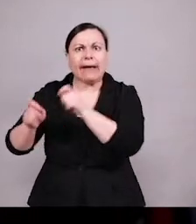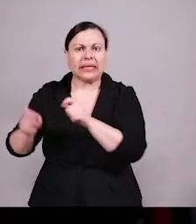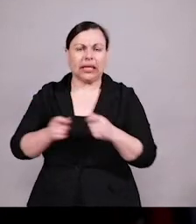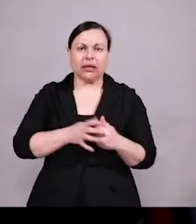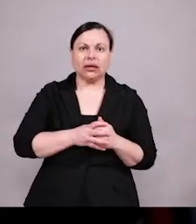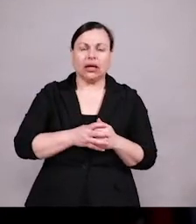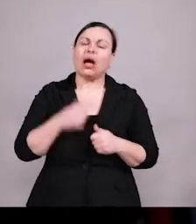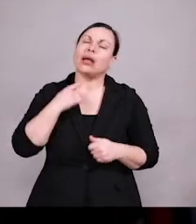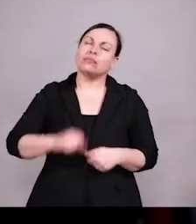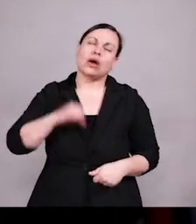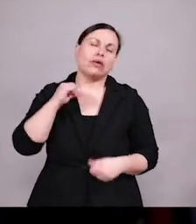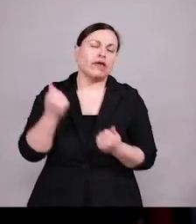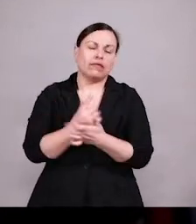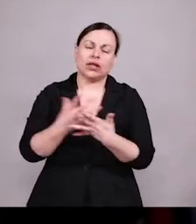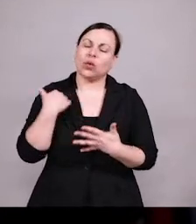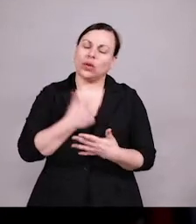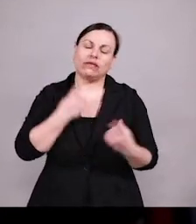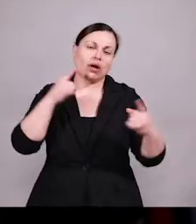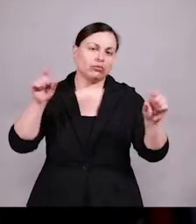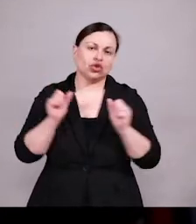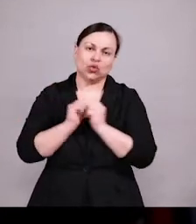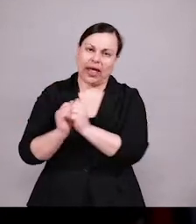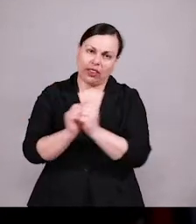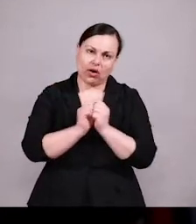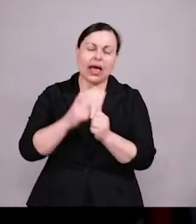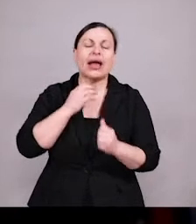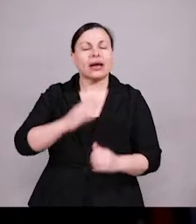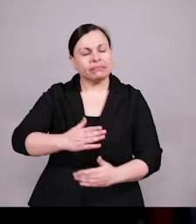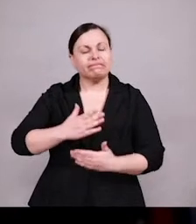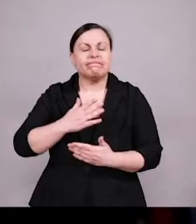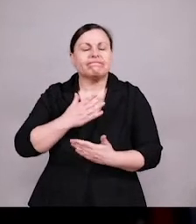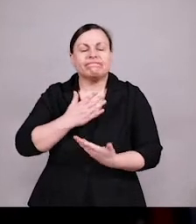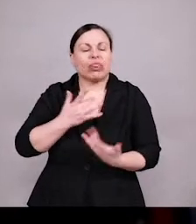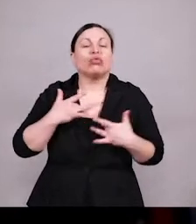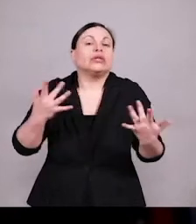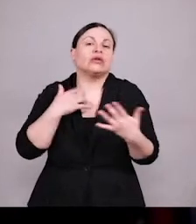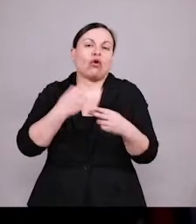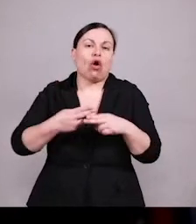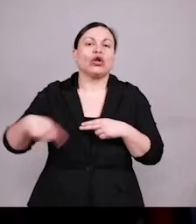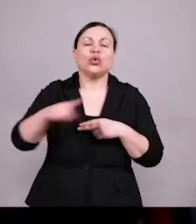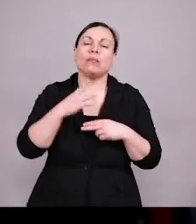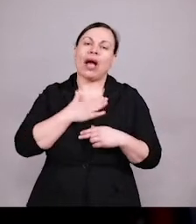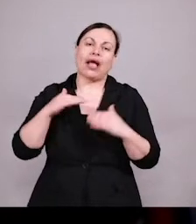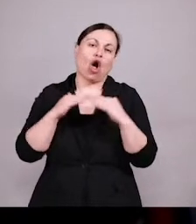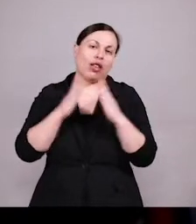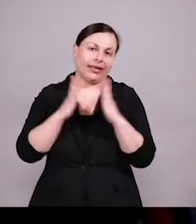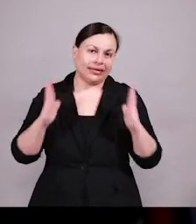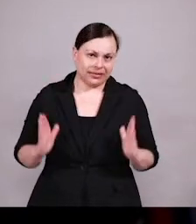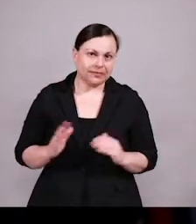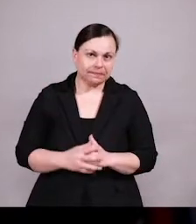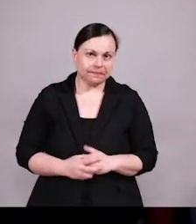I'm proud of all we've accomplished together and pleased to call you colleagues. And then